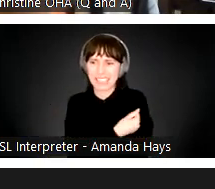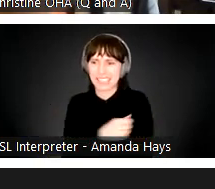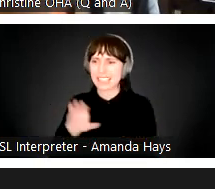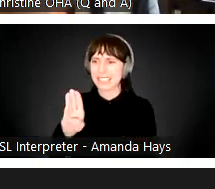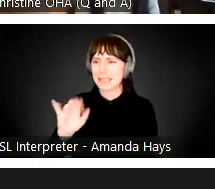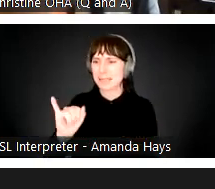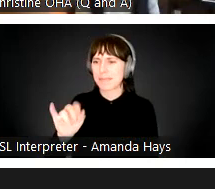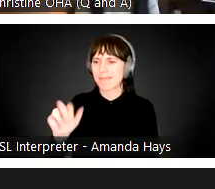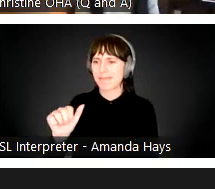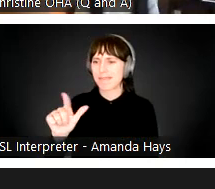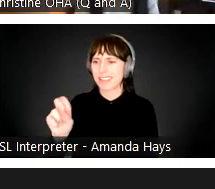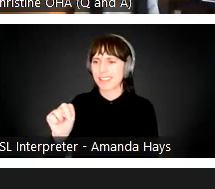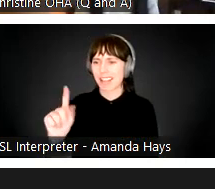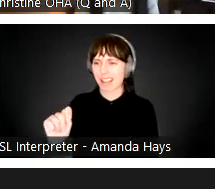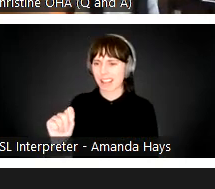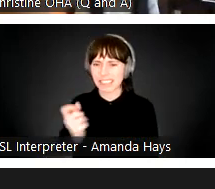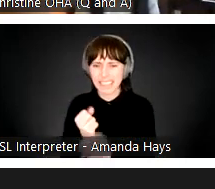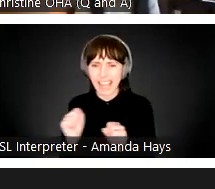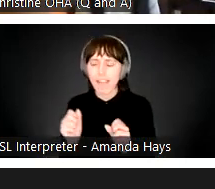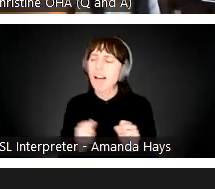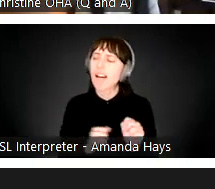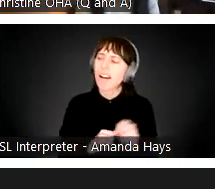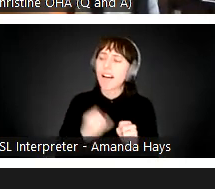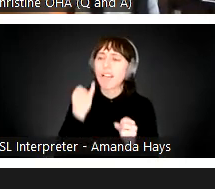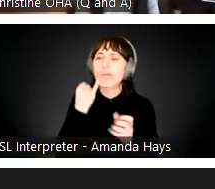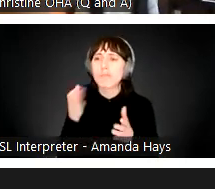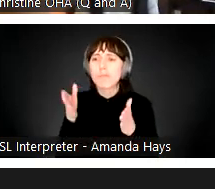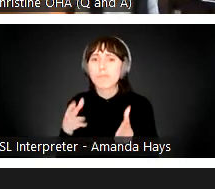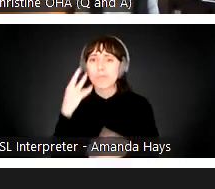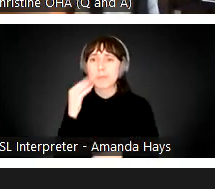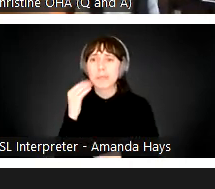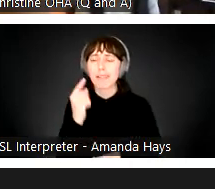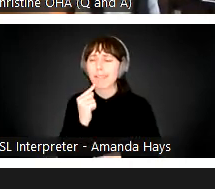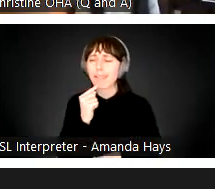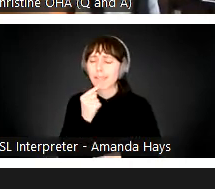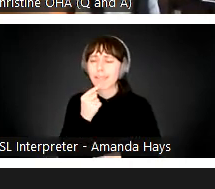is experiencing severe post-COVID